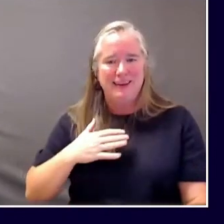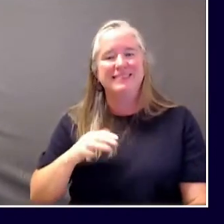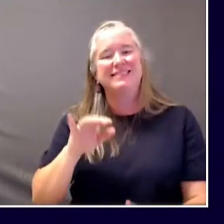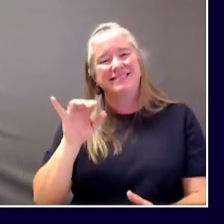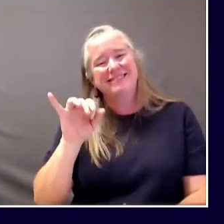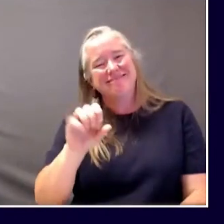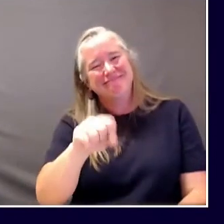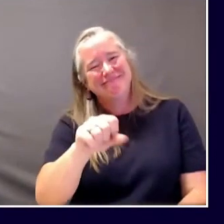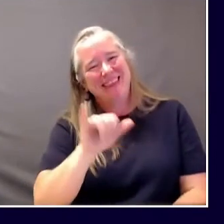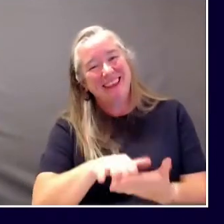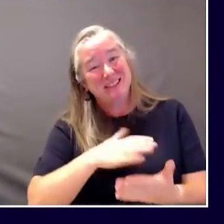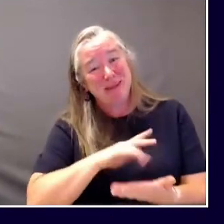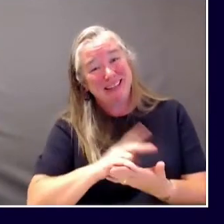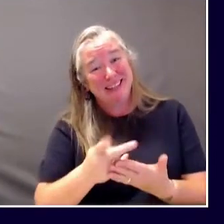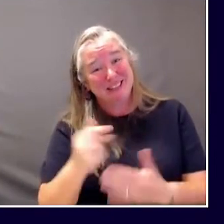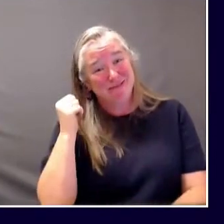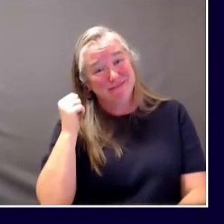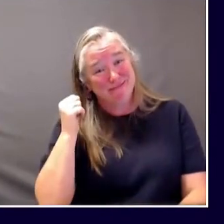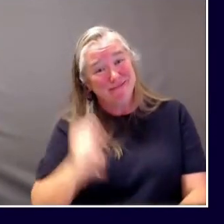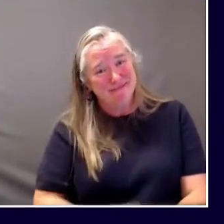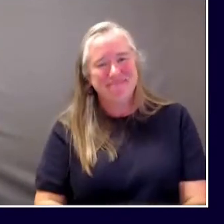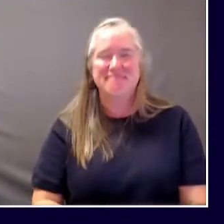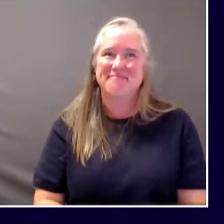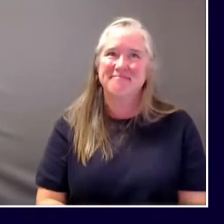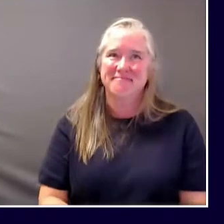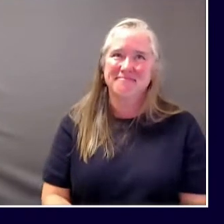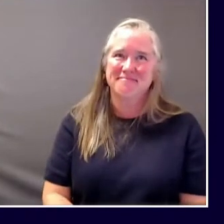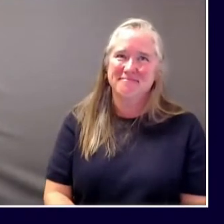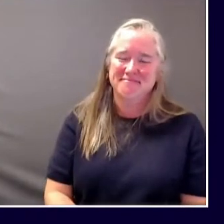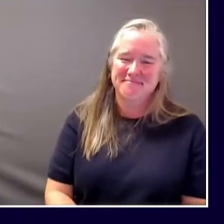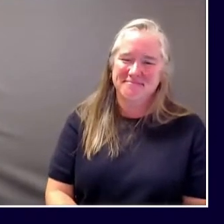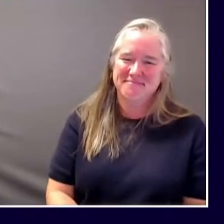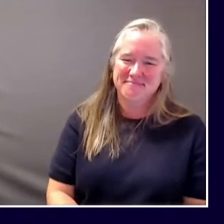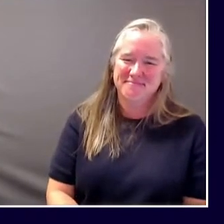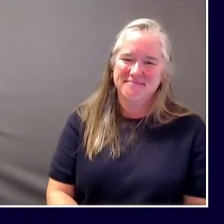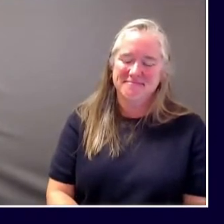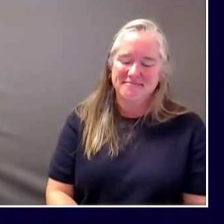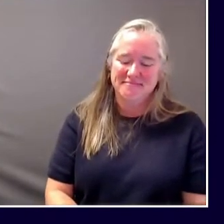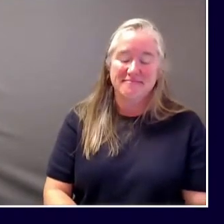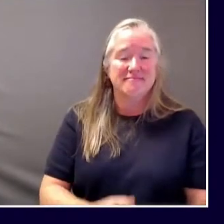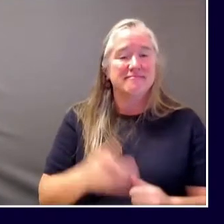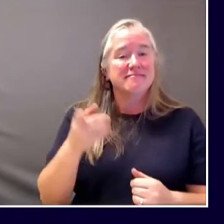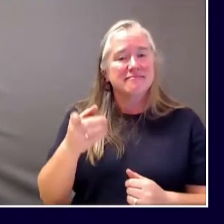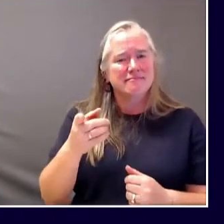back